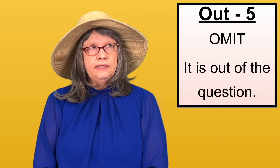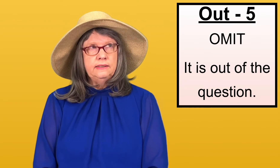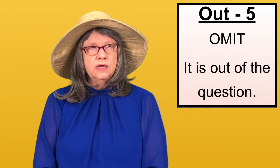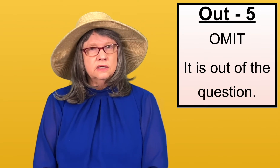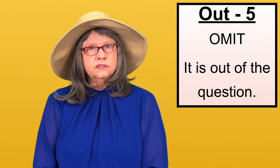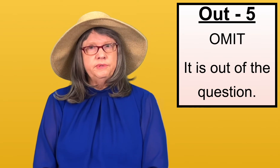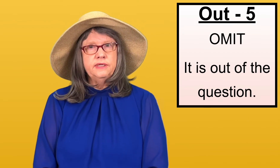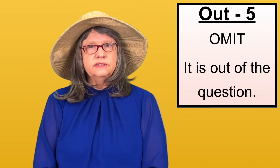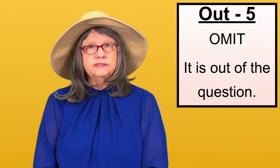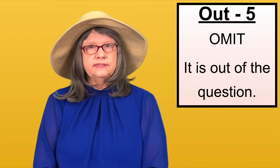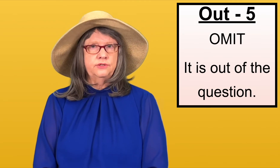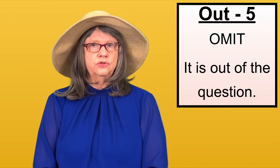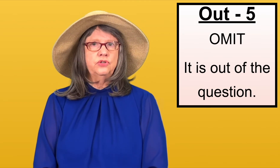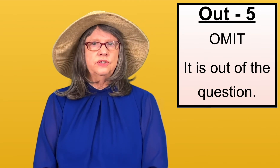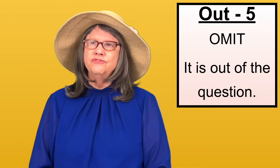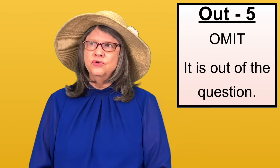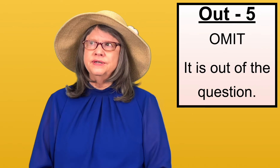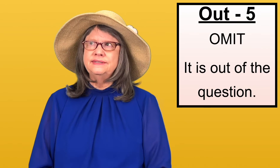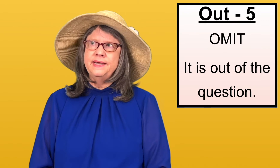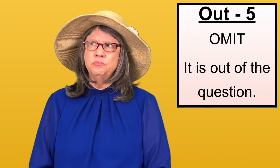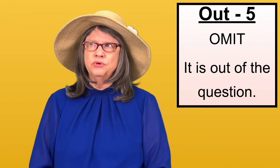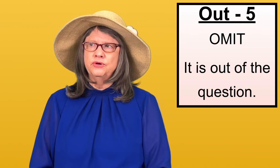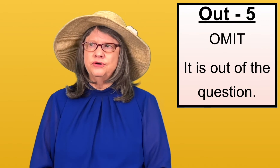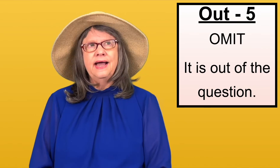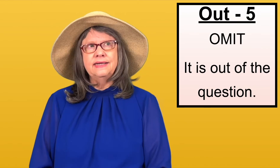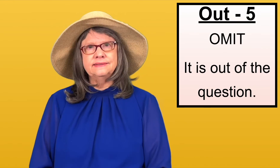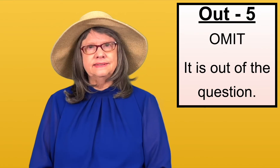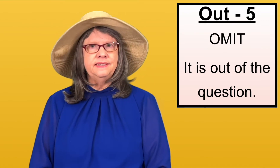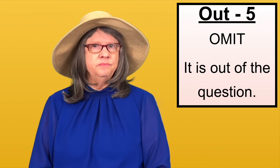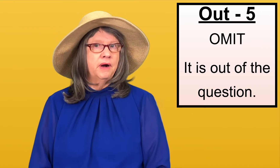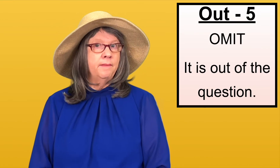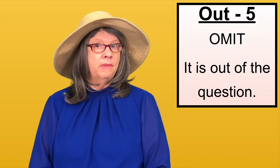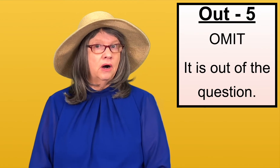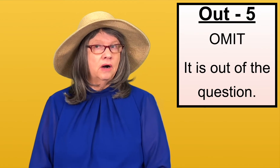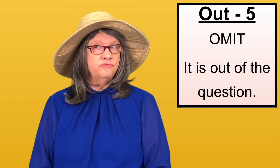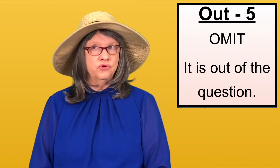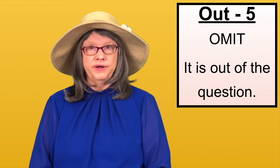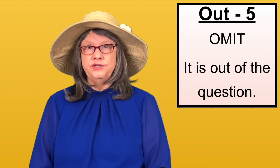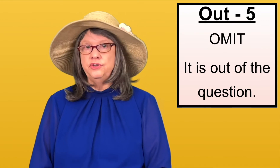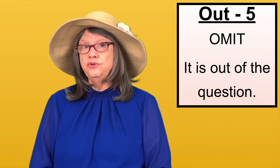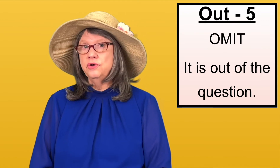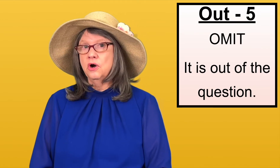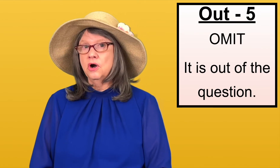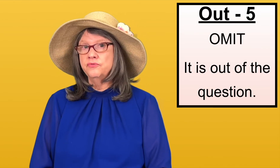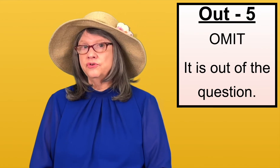not to be considered. For example: Asking my mom for a new car for